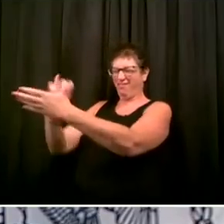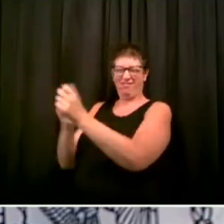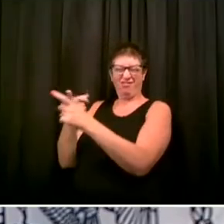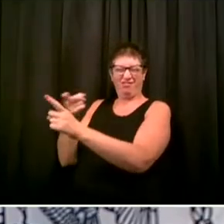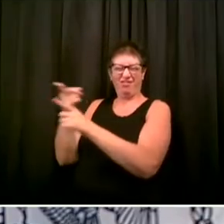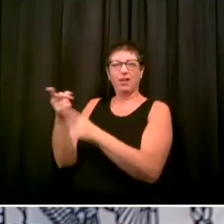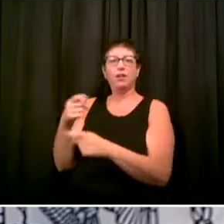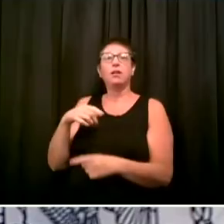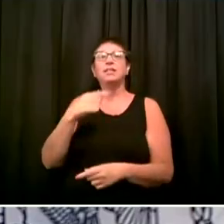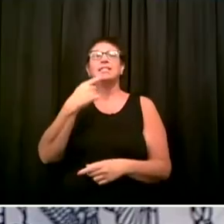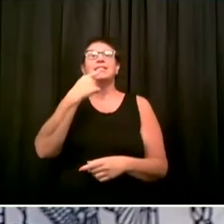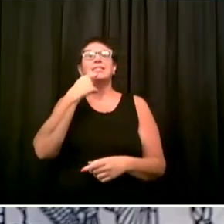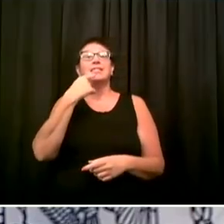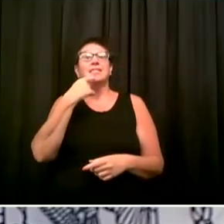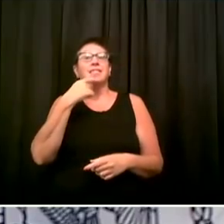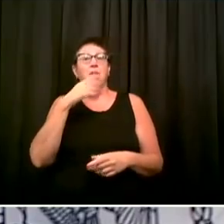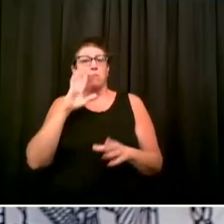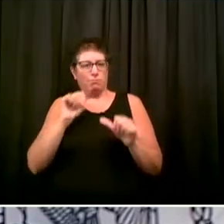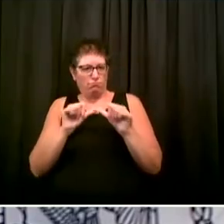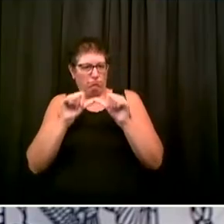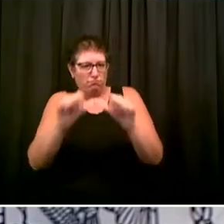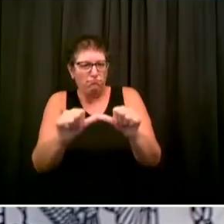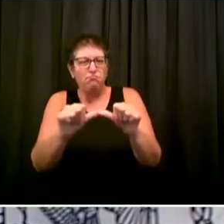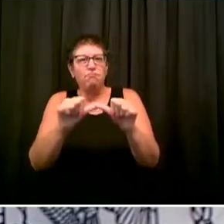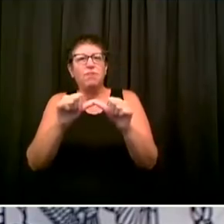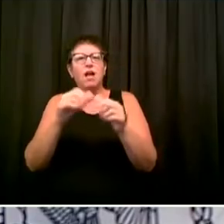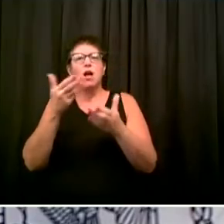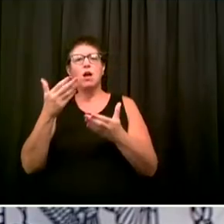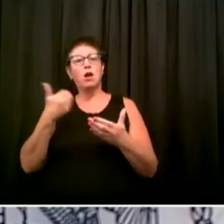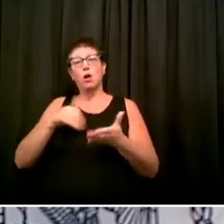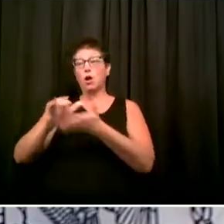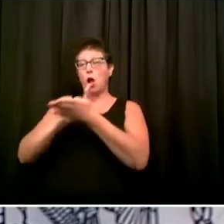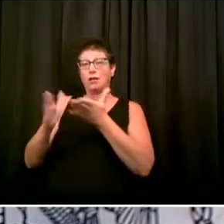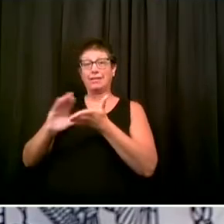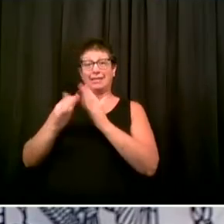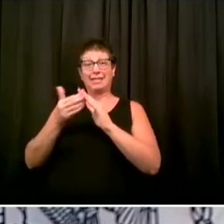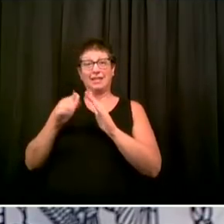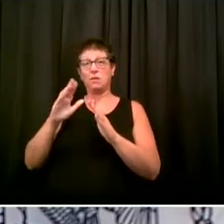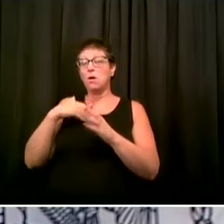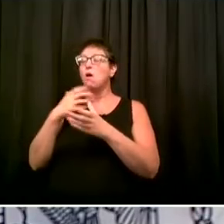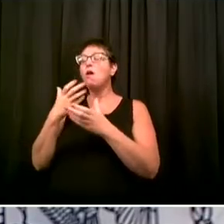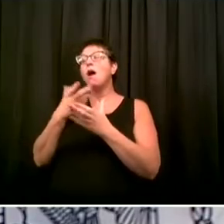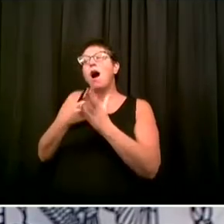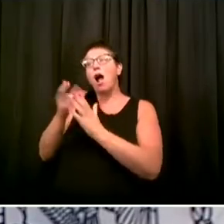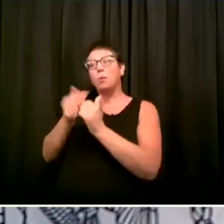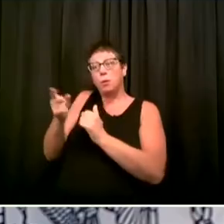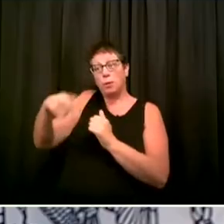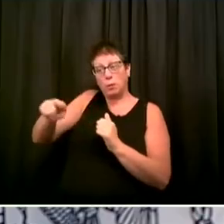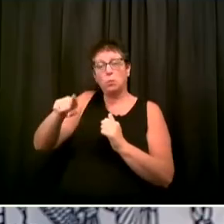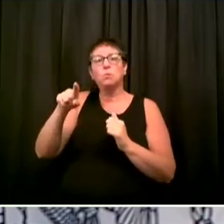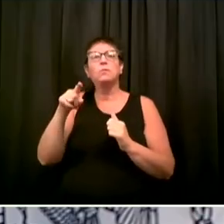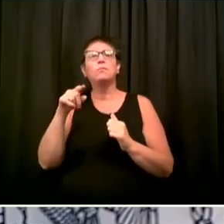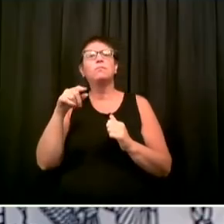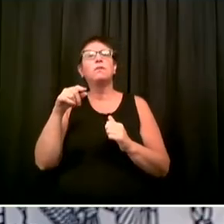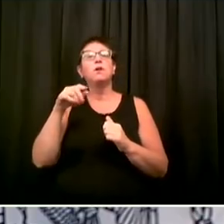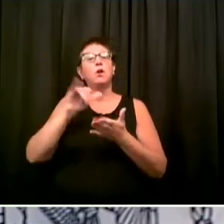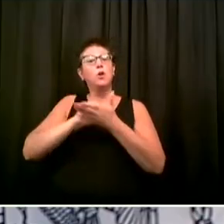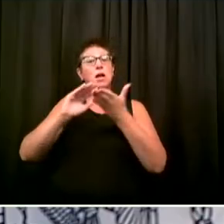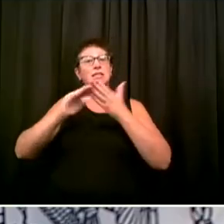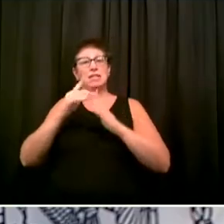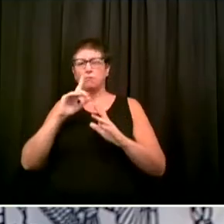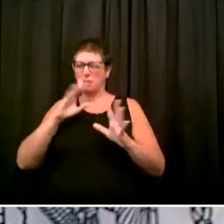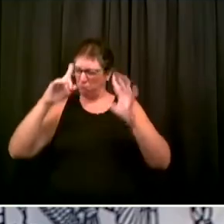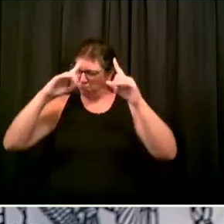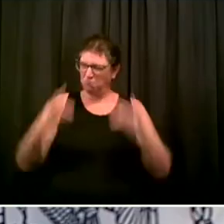HE SAYS, WE ARE GOING